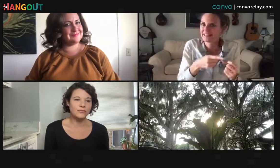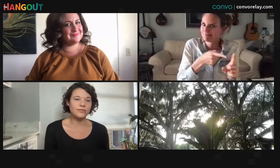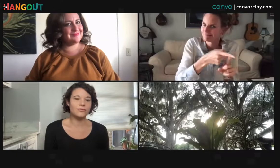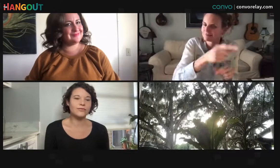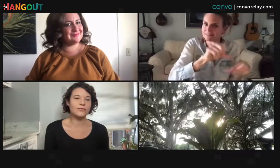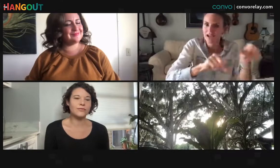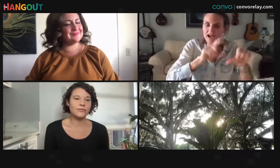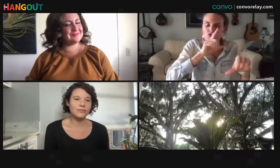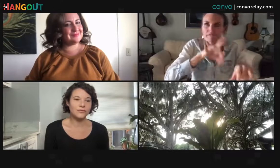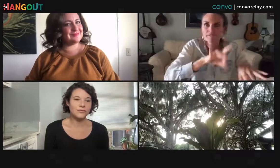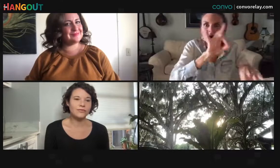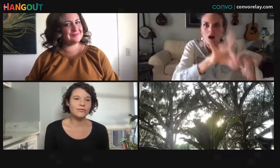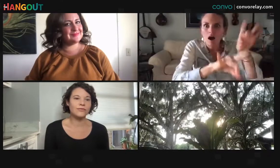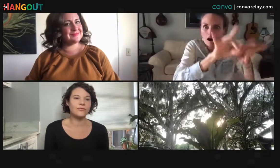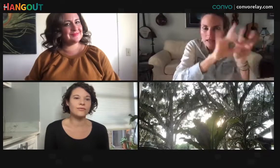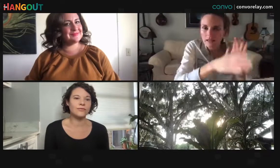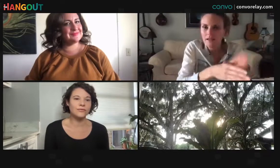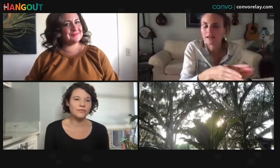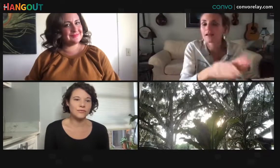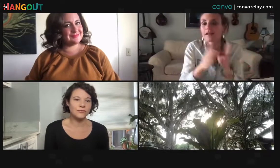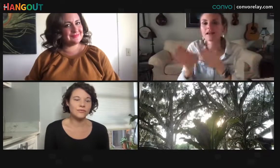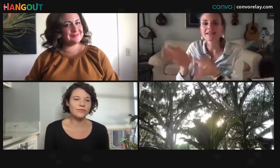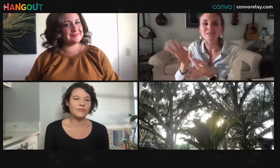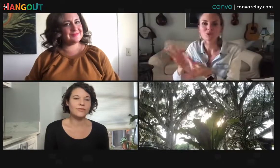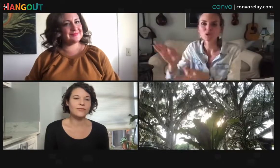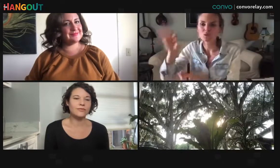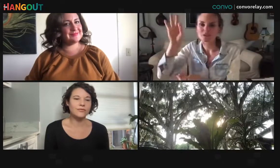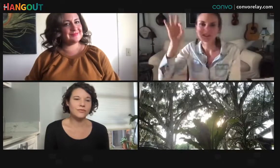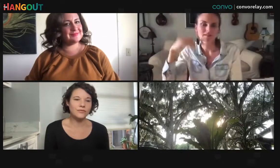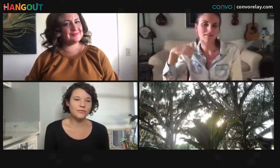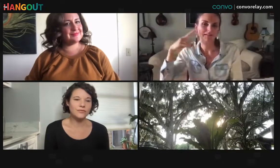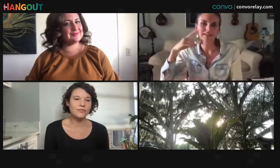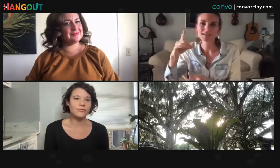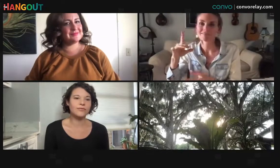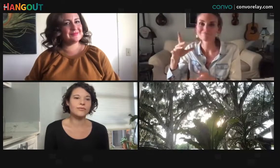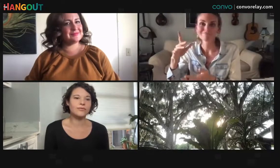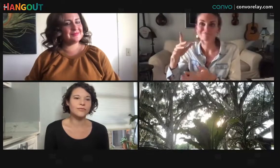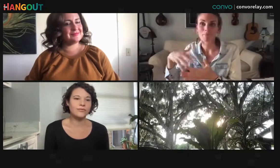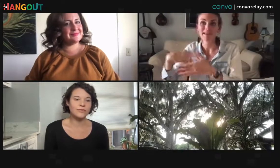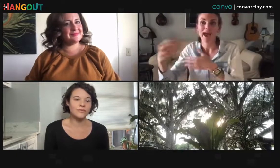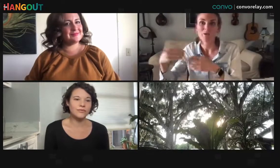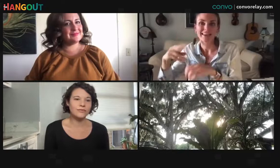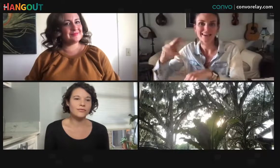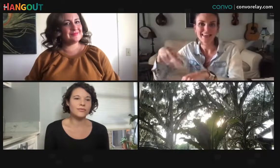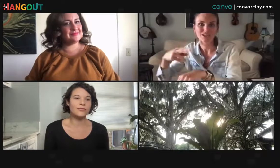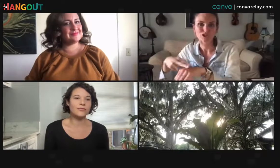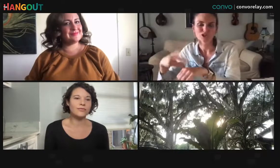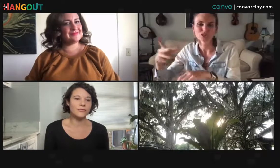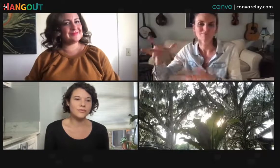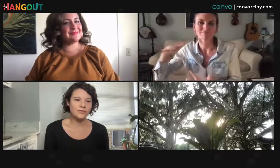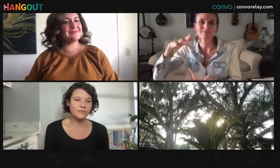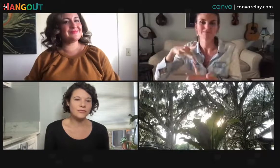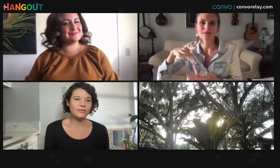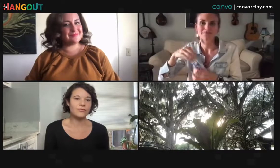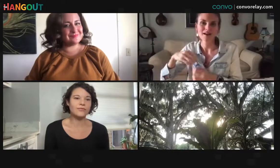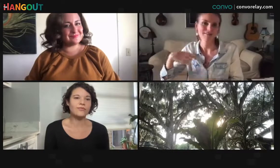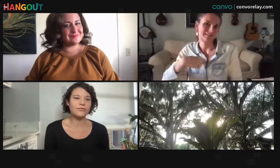each other there's a lot more healing properties and knowledge that's found within them that that science is still discovering